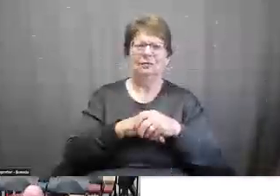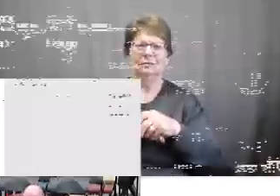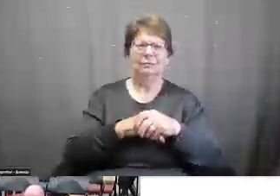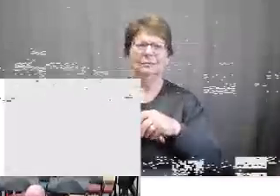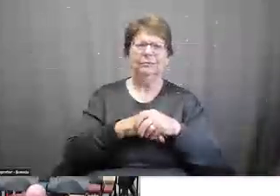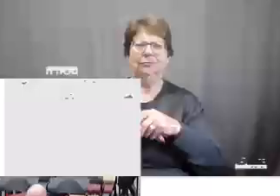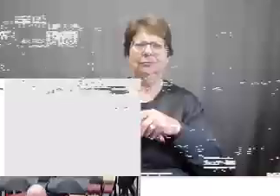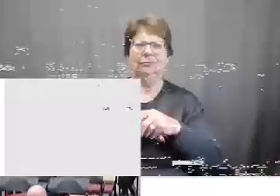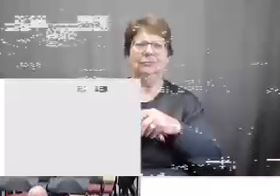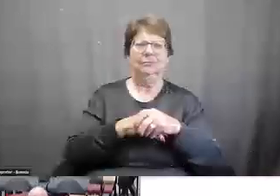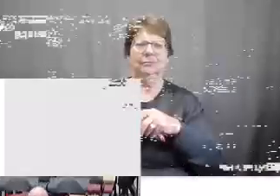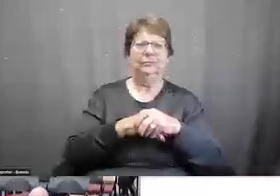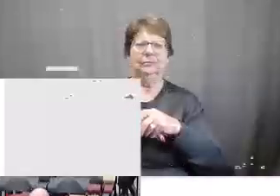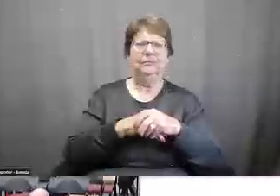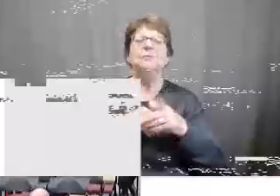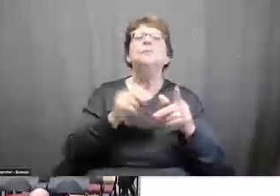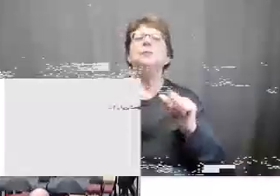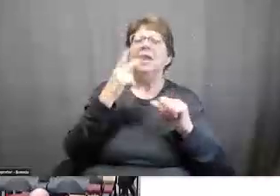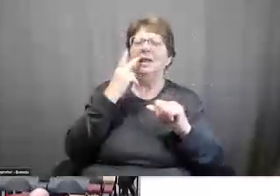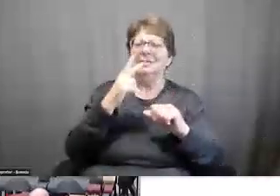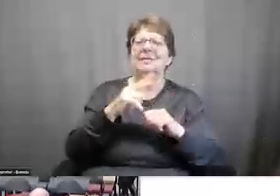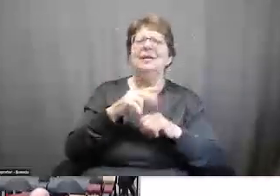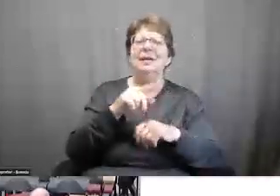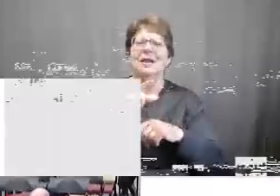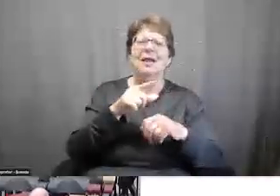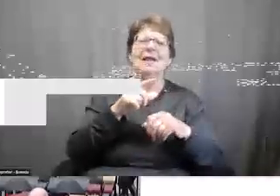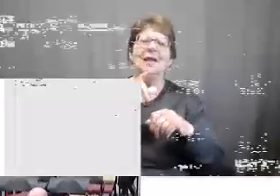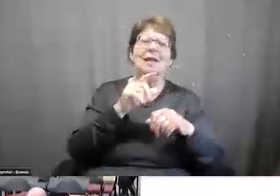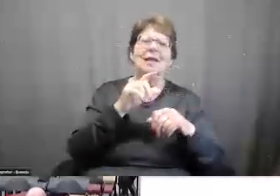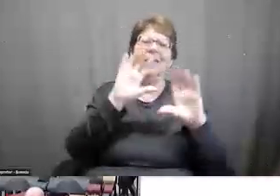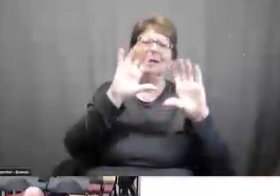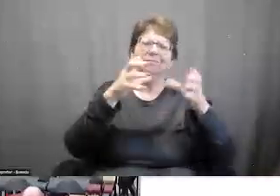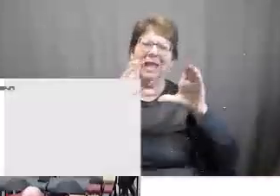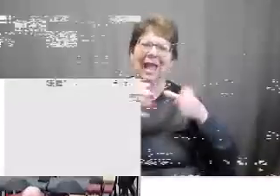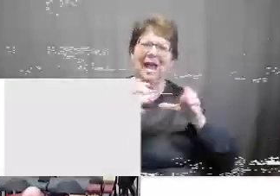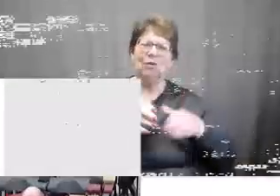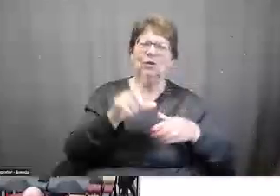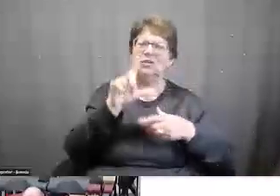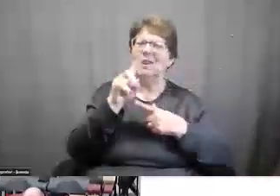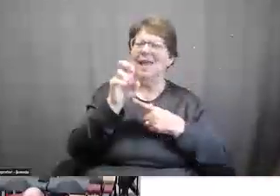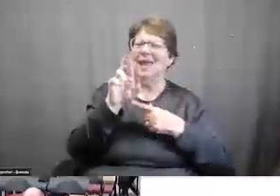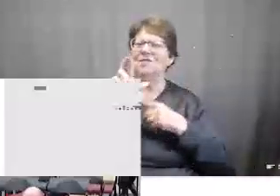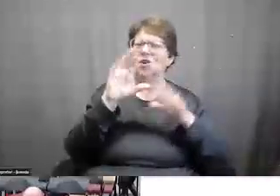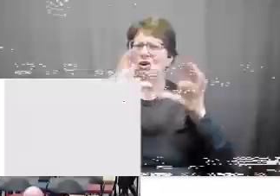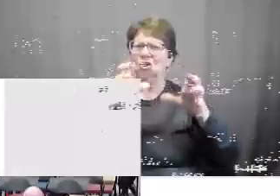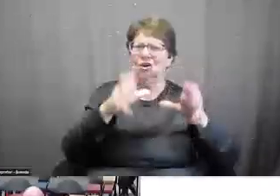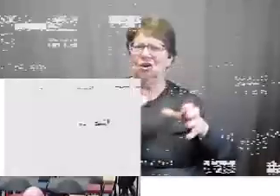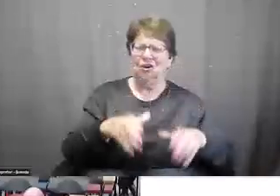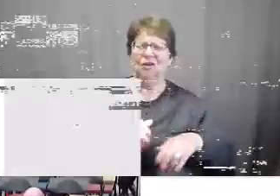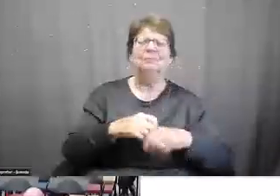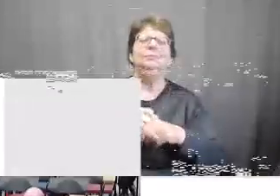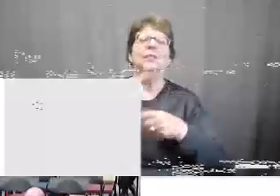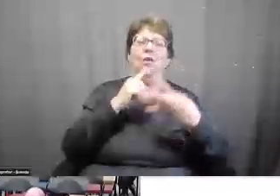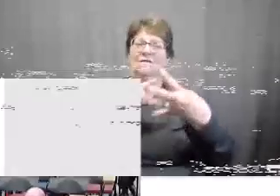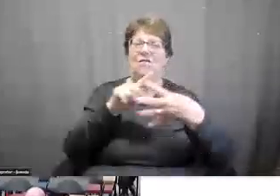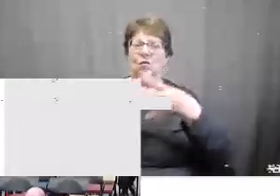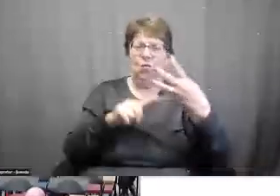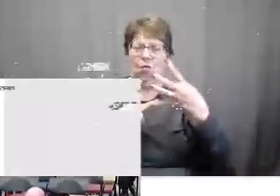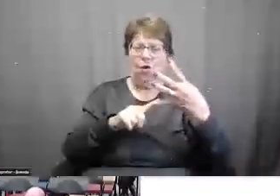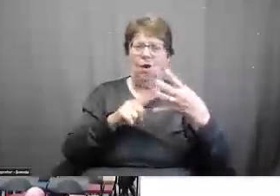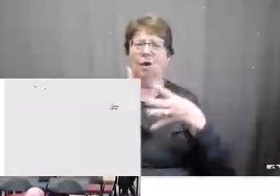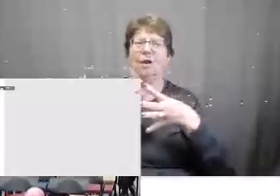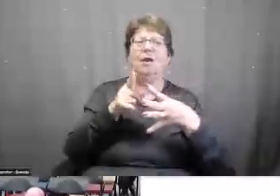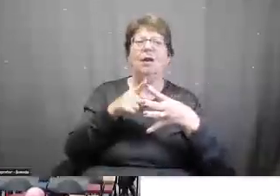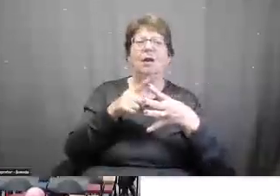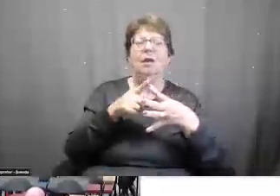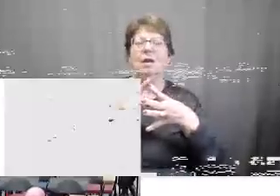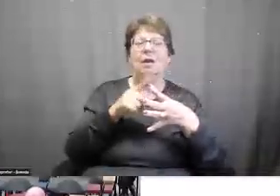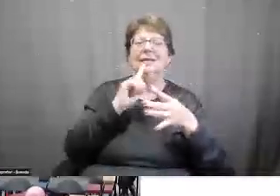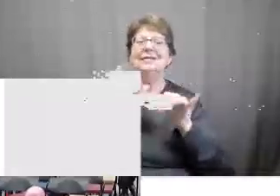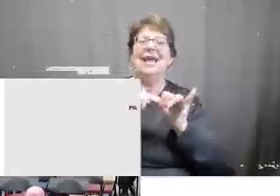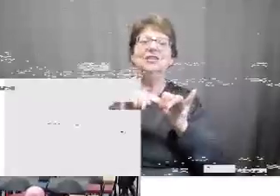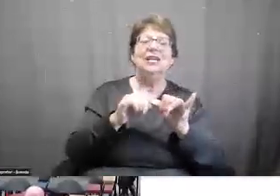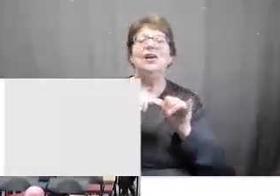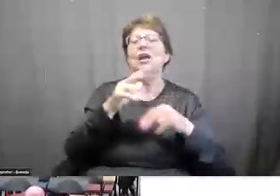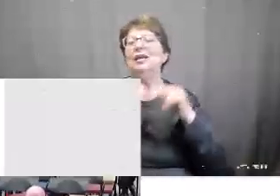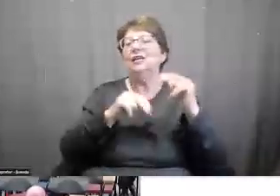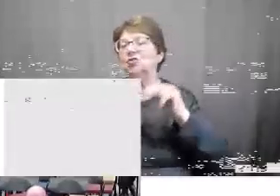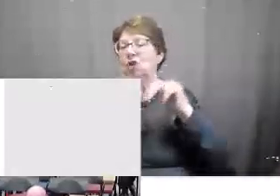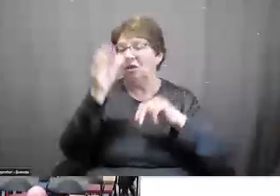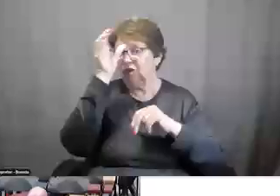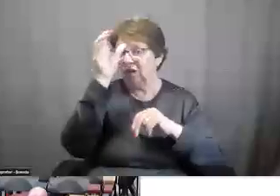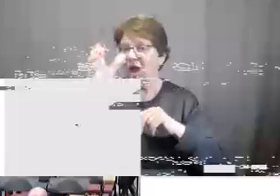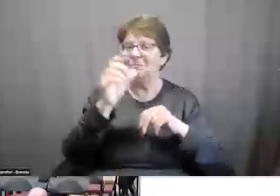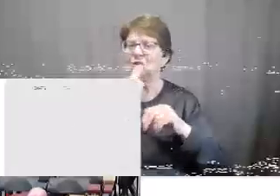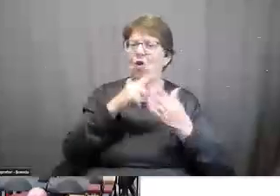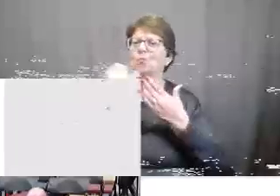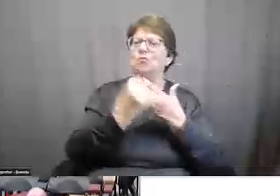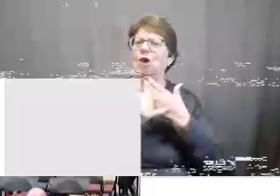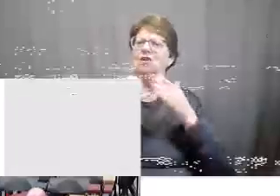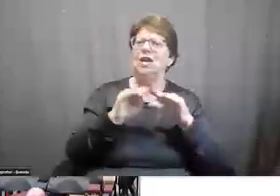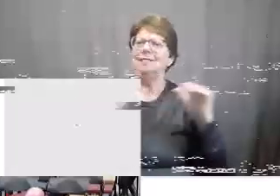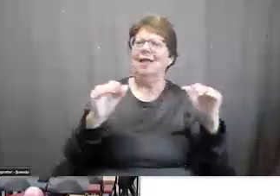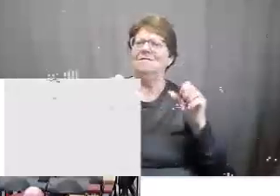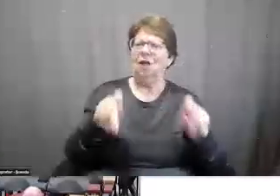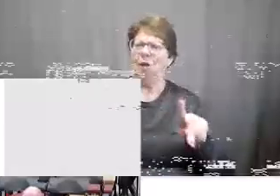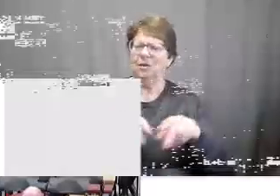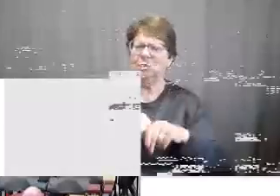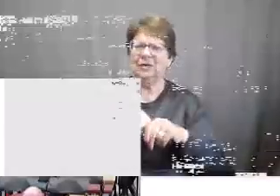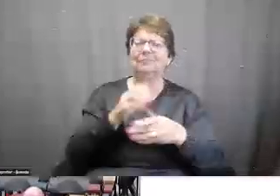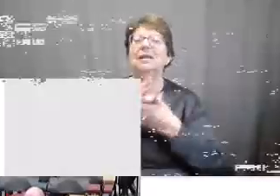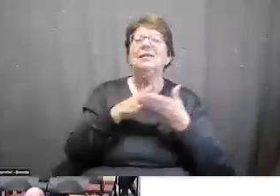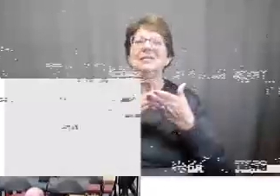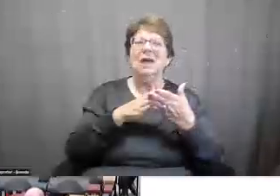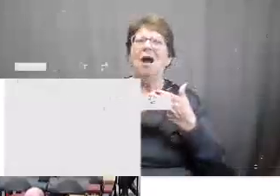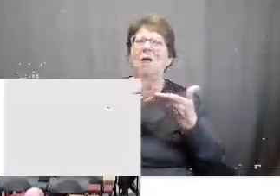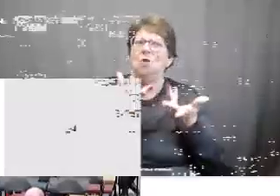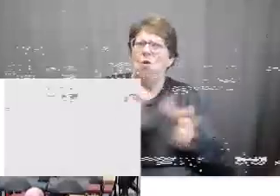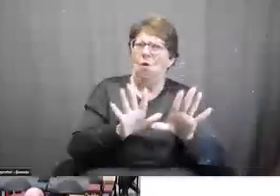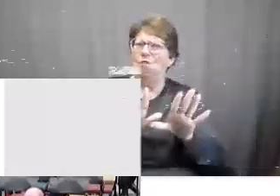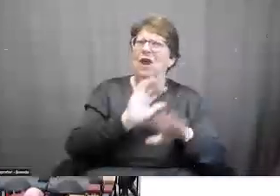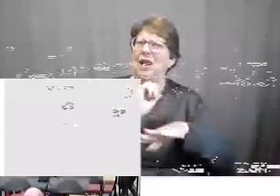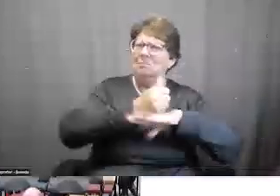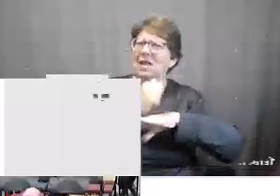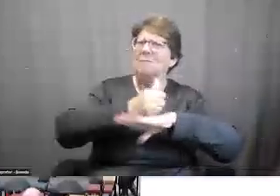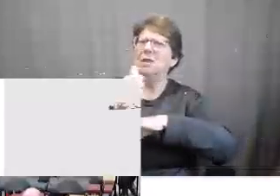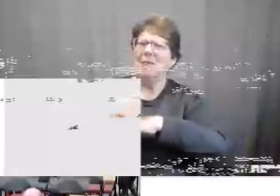Boardroom: Here you can see the lever categorizations that are familiar to us now. These, there are four levers, with lever one being engineering or construction concepts that are project-level opportunities. Some of these are already being implemented into the project design.